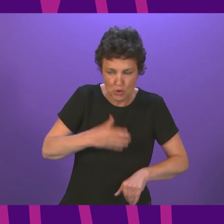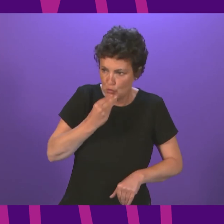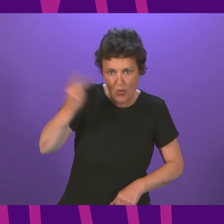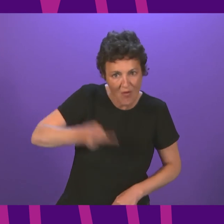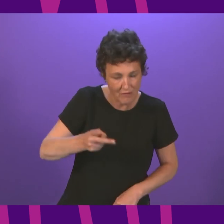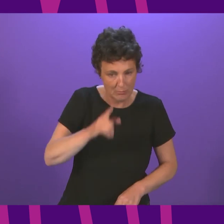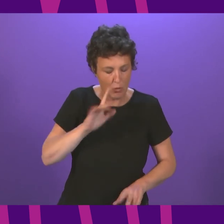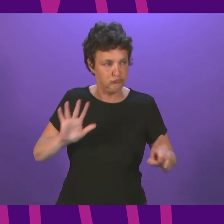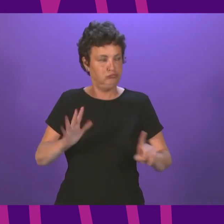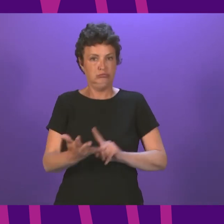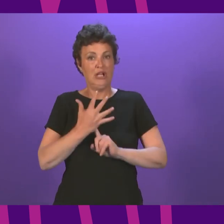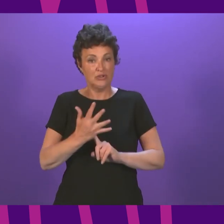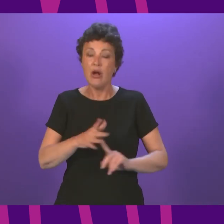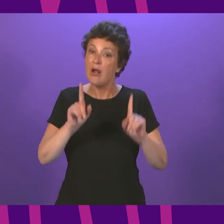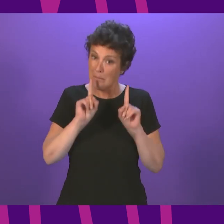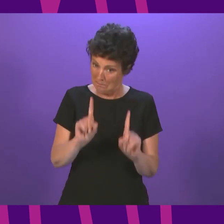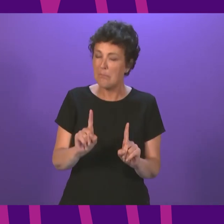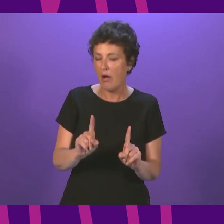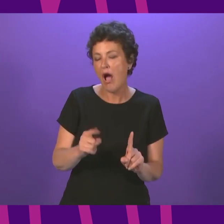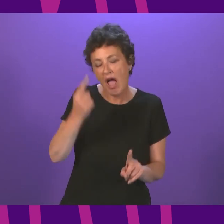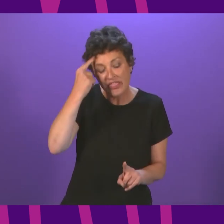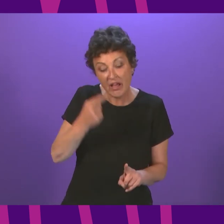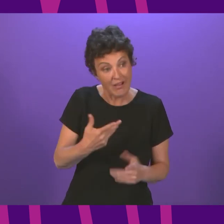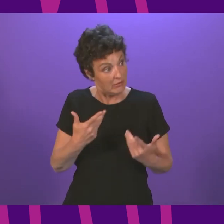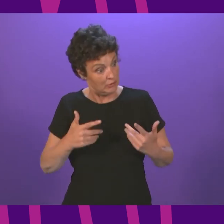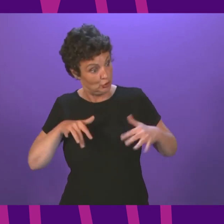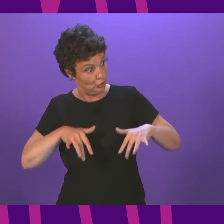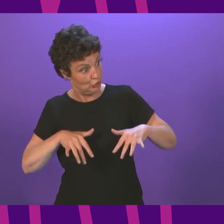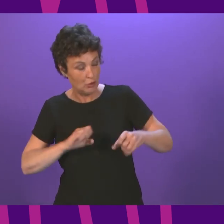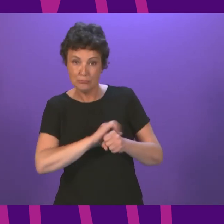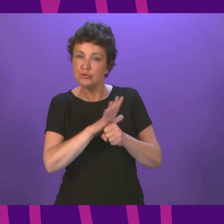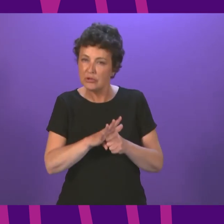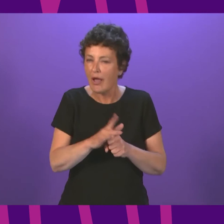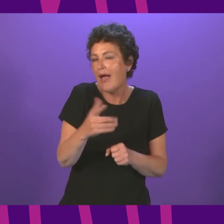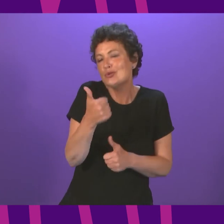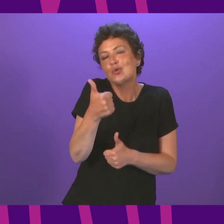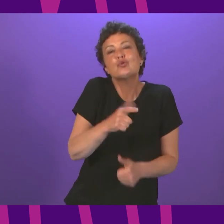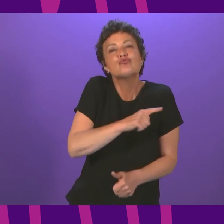of their ways. Perhaps after this afternoon, the Deputy First Minister might wish that